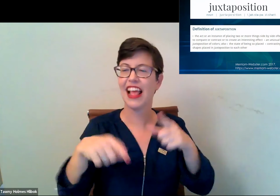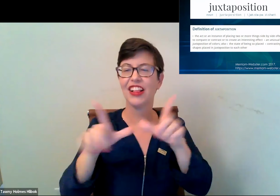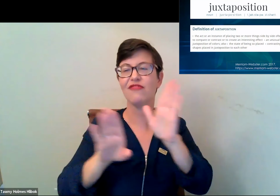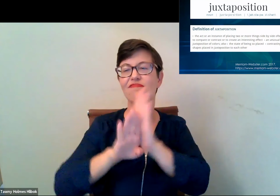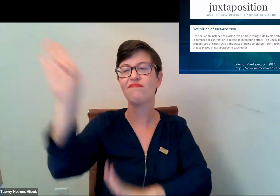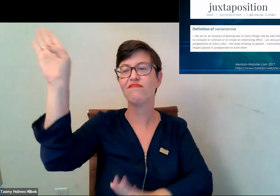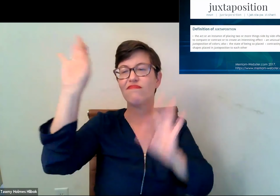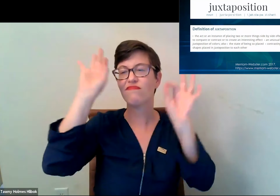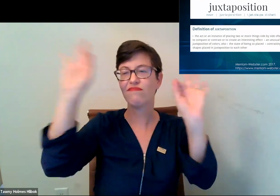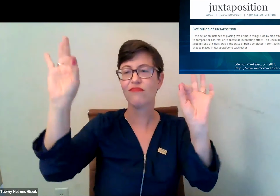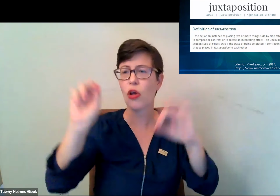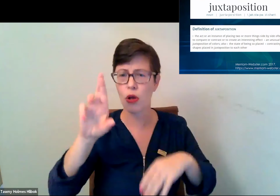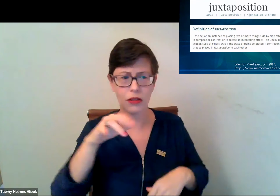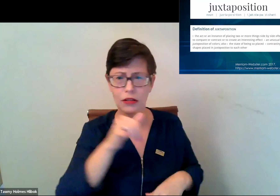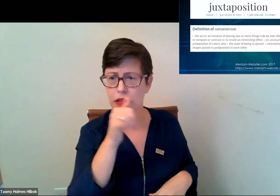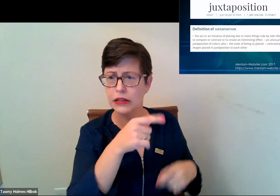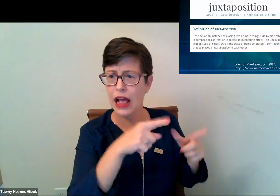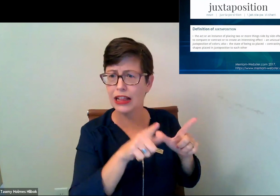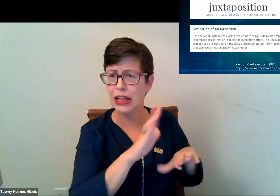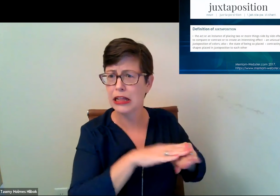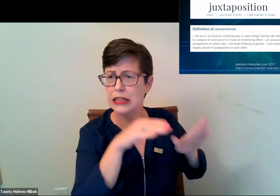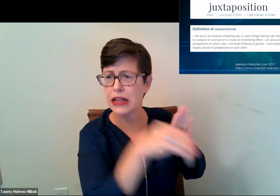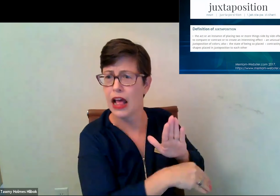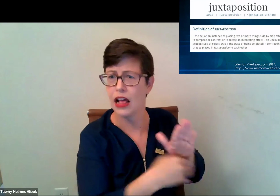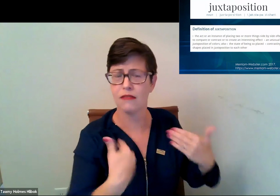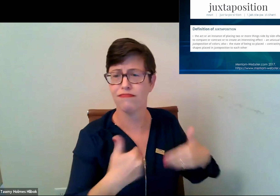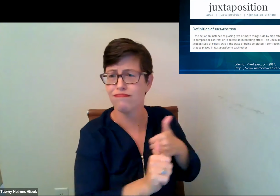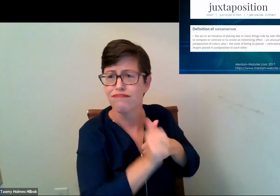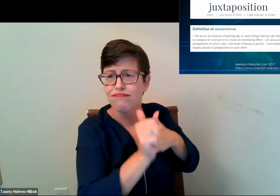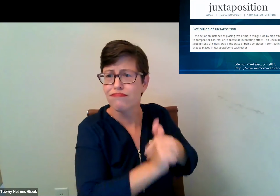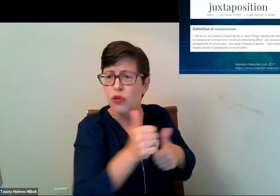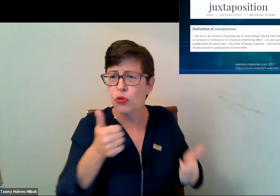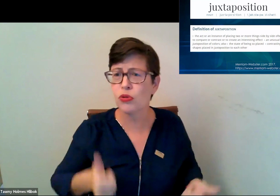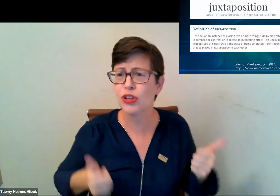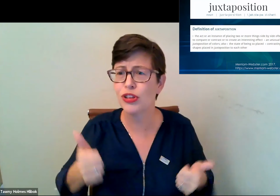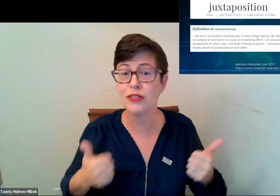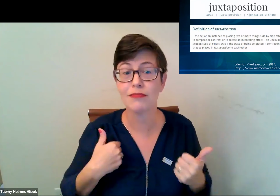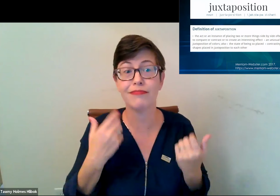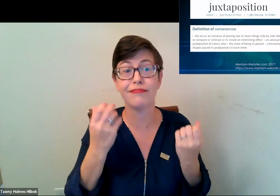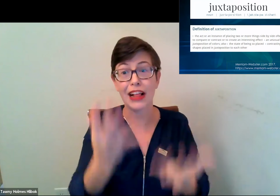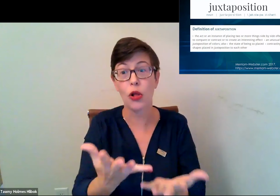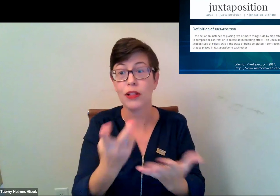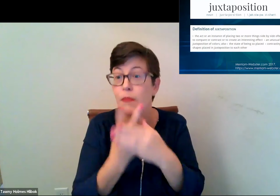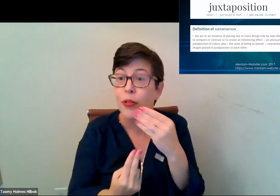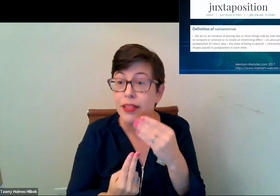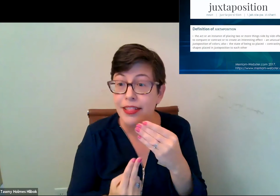We might look at them as beautiful languages, and they are taking off in some areas, but in other areas, very important areas, they are not taking off,